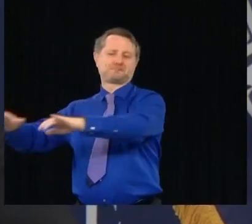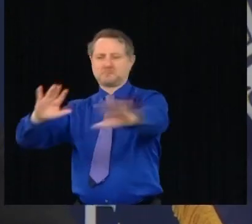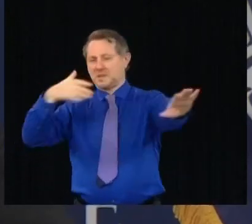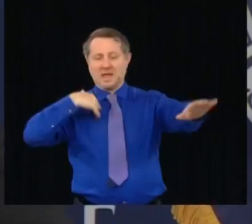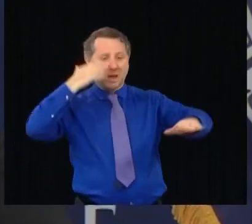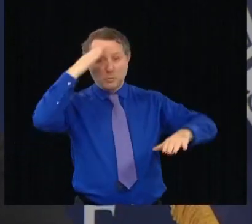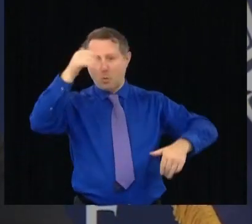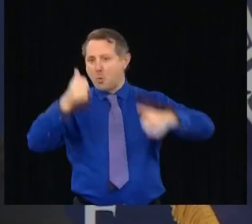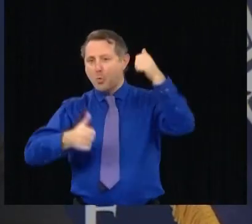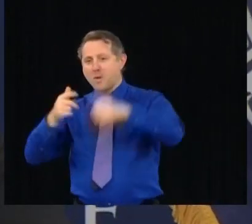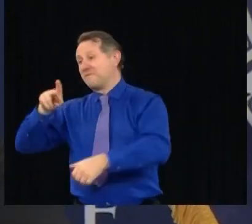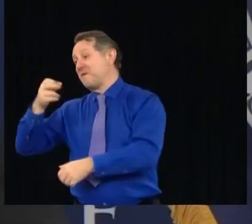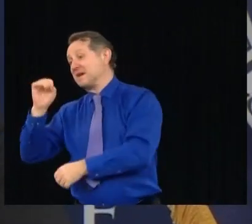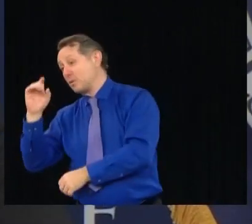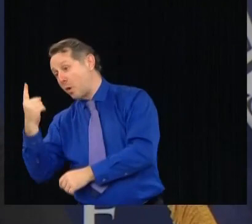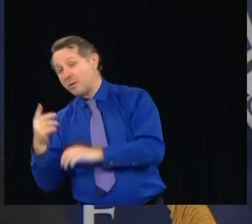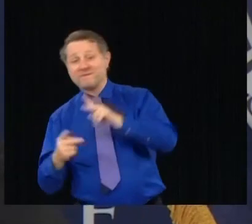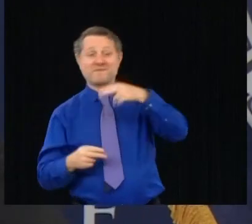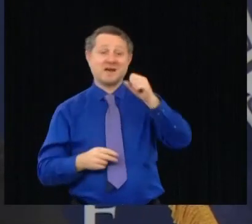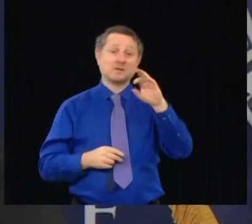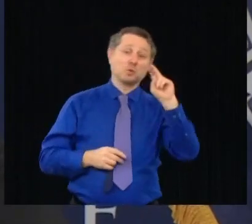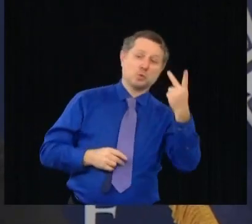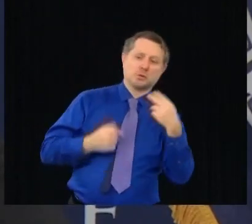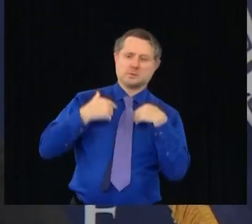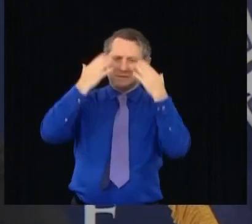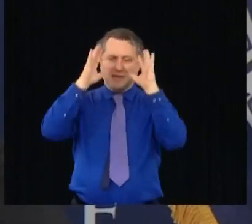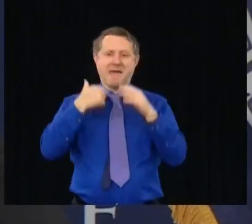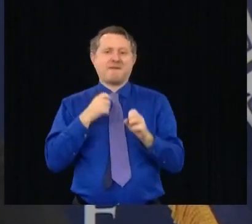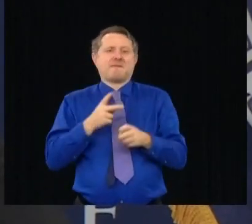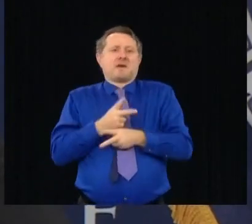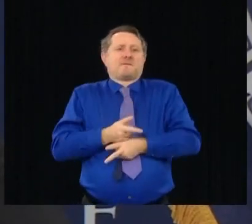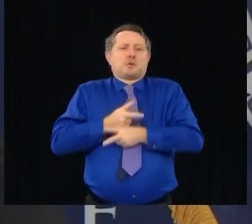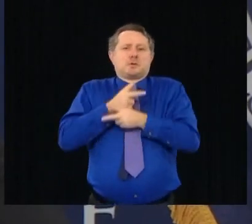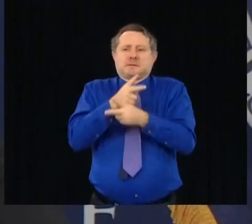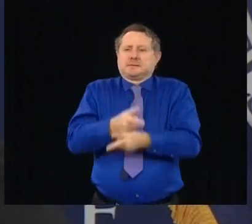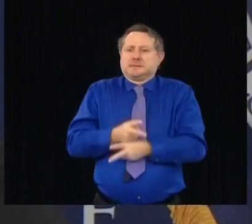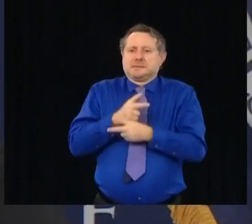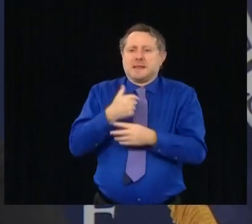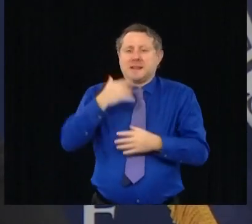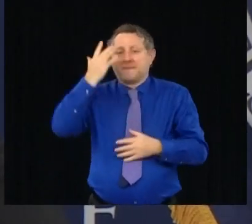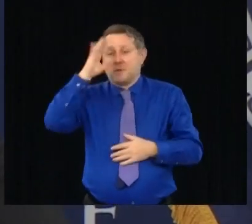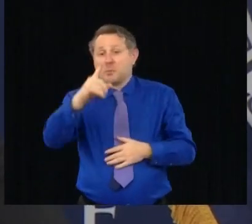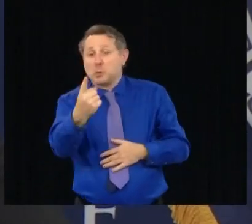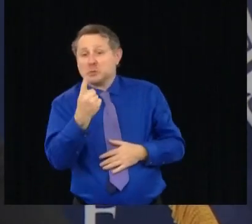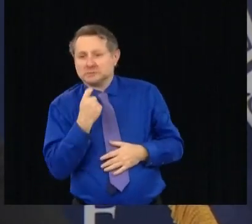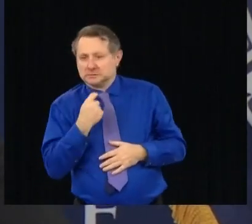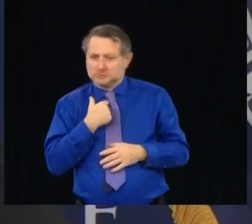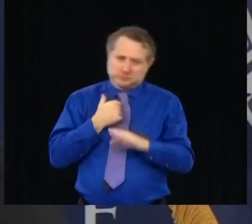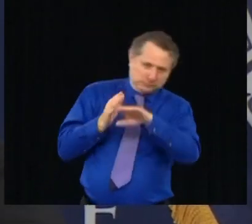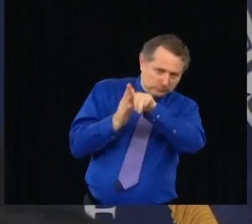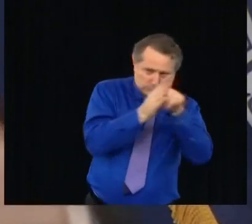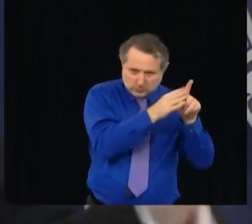NO, A HAIRSTYLIST IS GOING TO E A HAIRSTYLIST IS GOING TO BE5